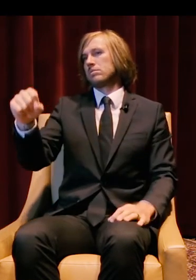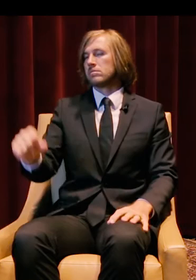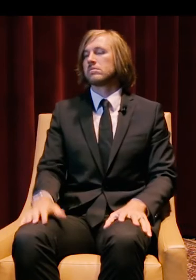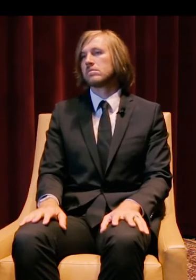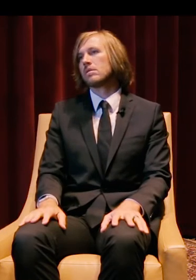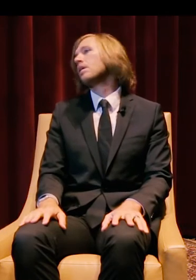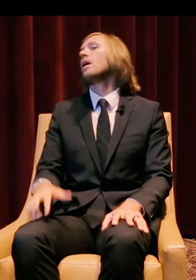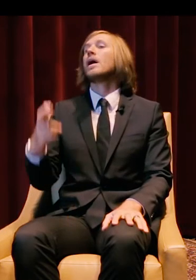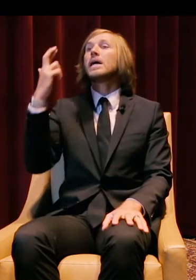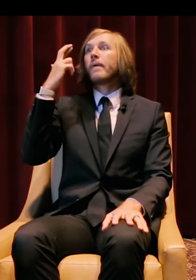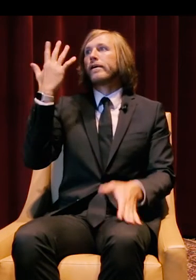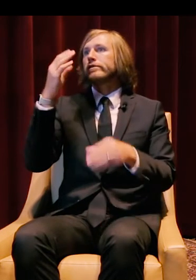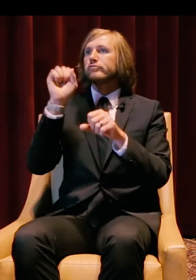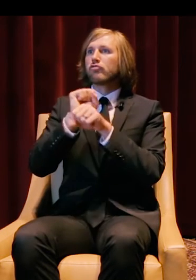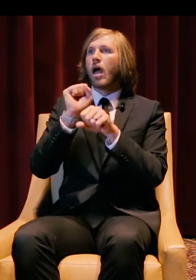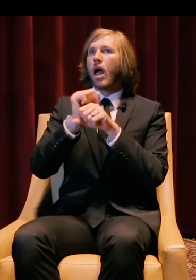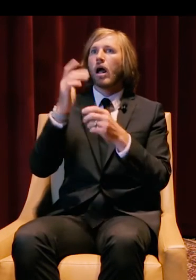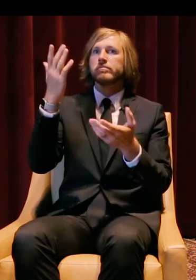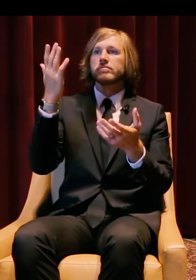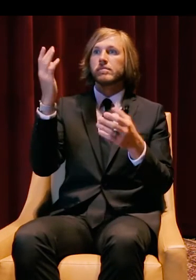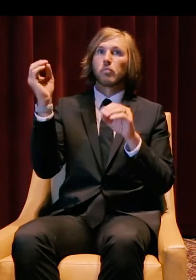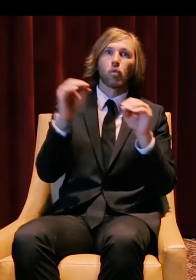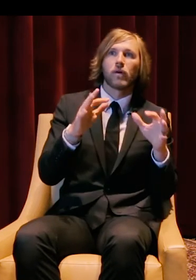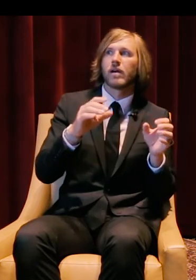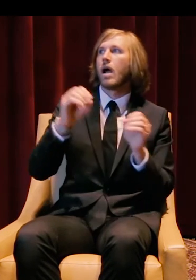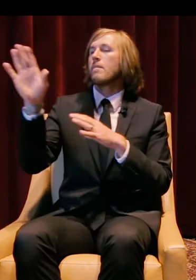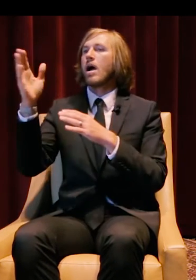partly because jobs come and go, partly because builders go crazy